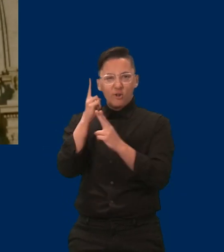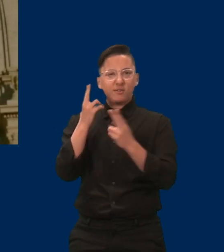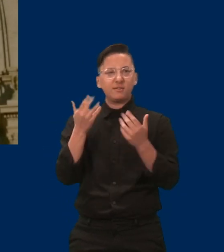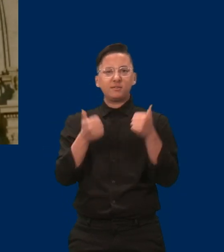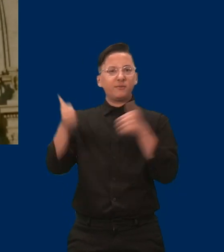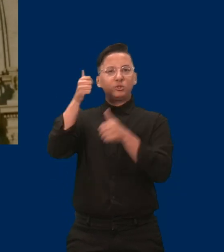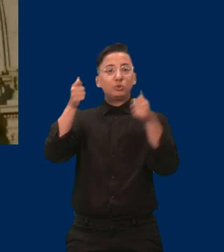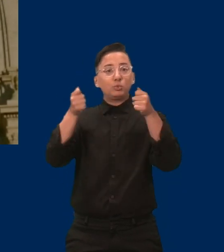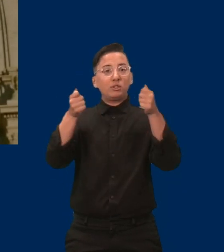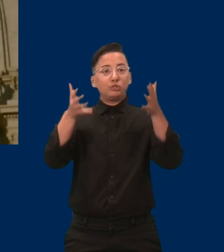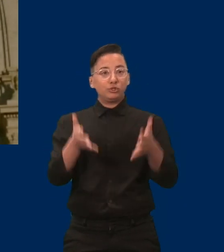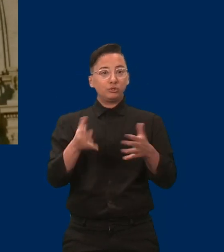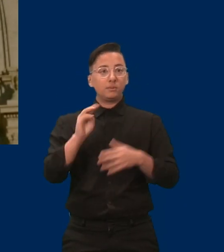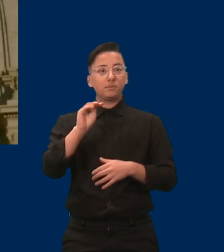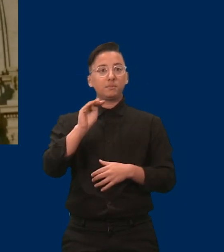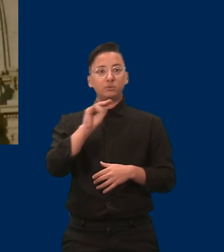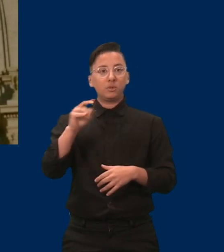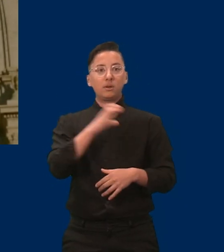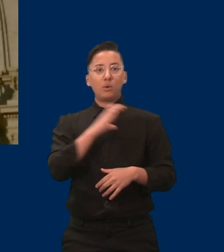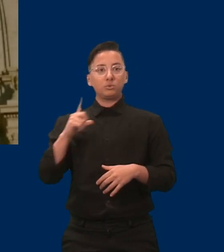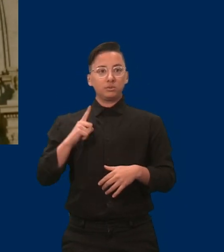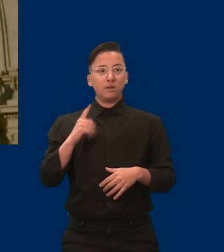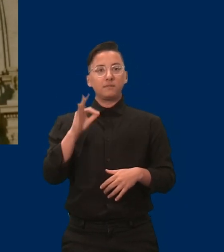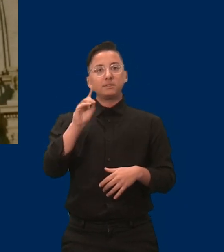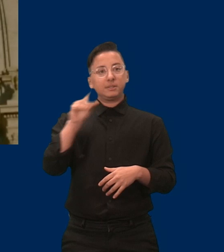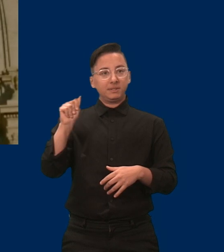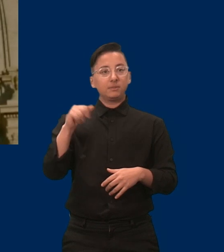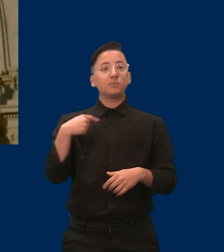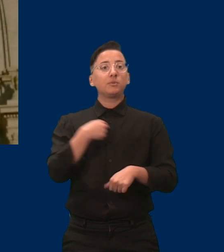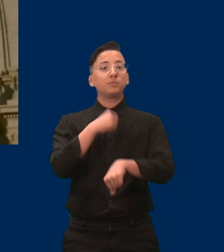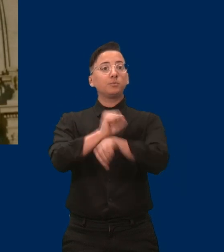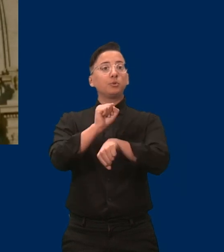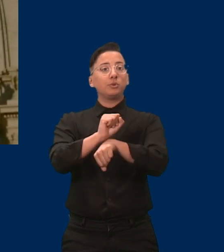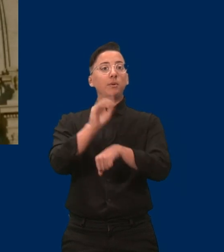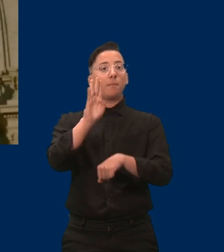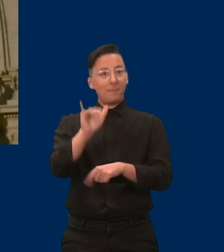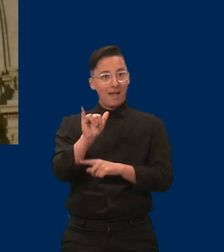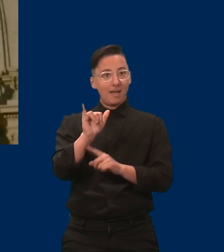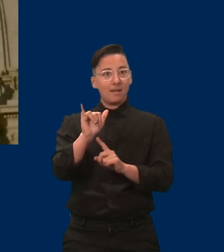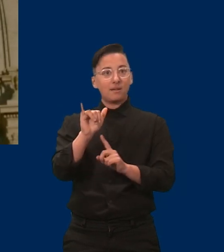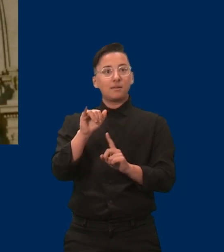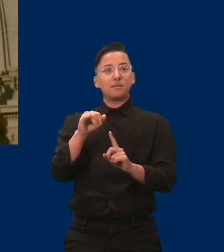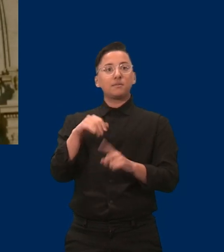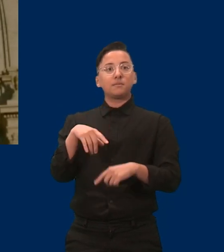and work by, for, and with the people of Minnesota. This is the Minnesota Council on Disability's